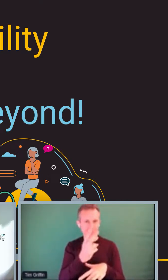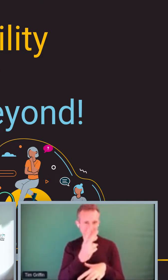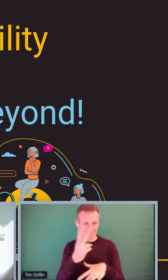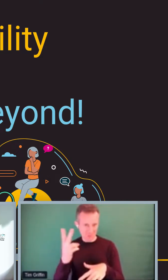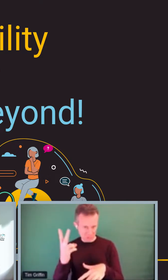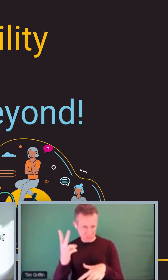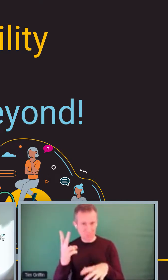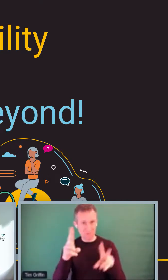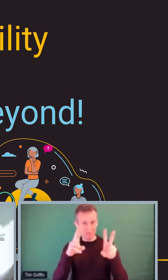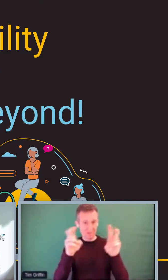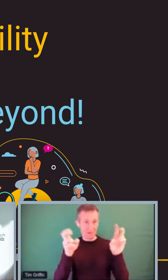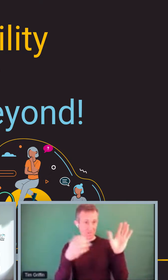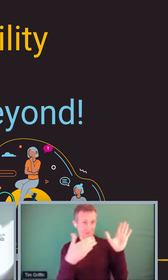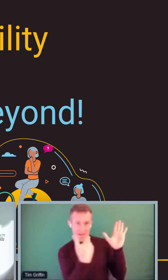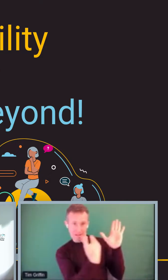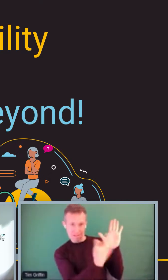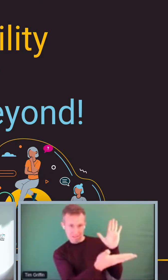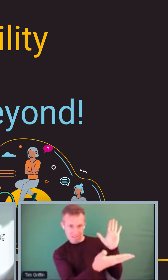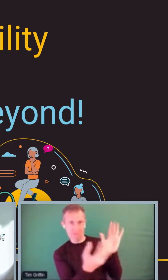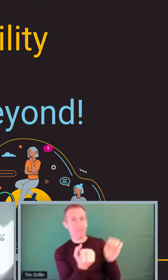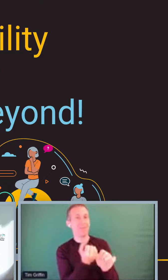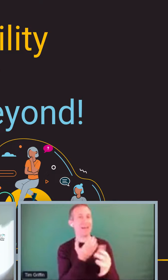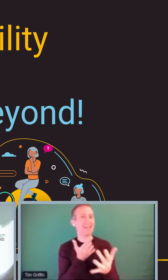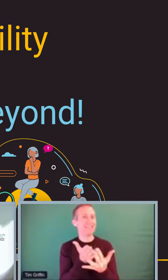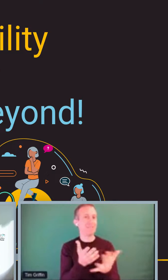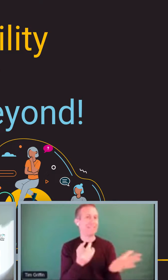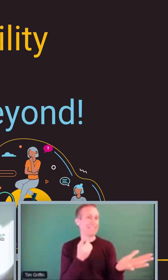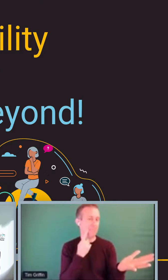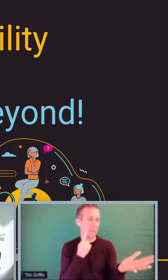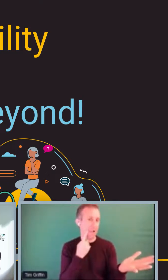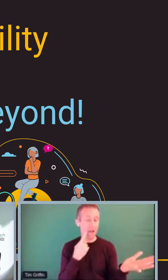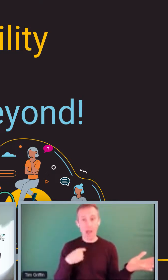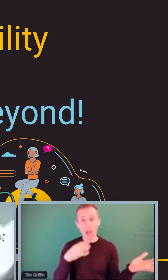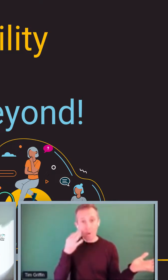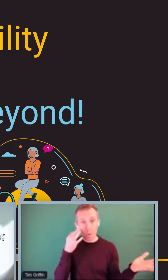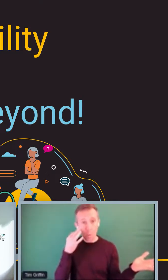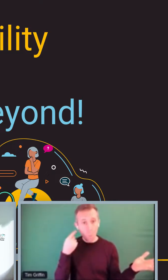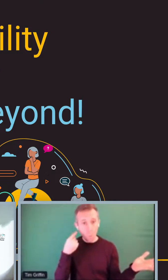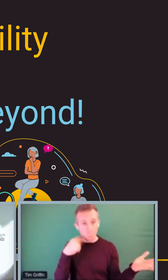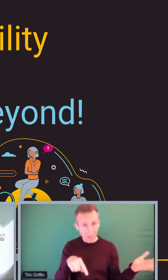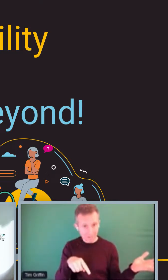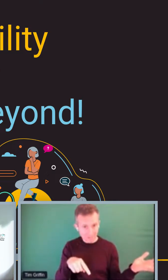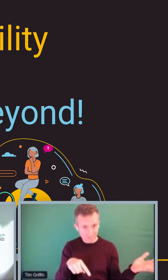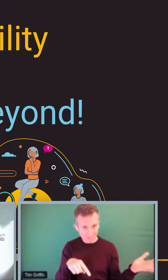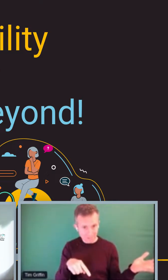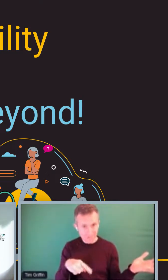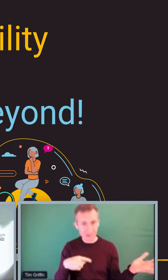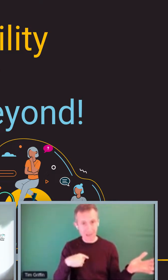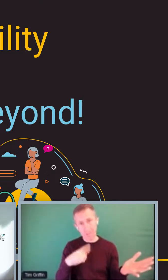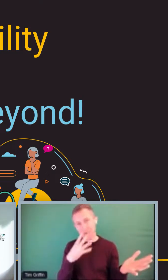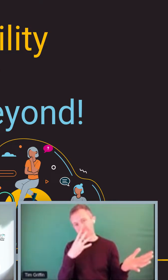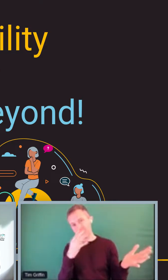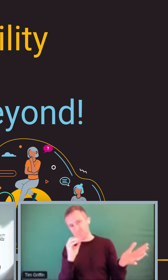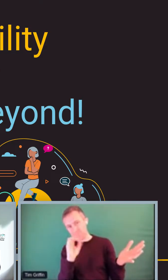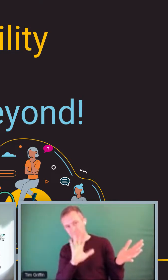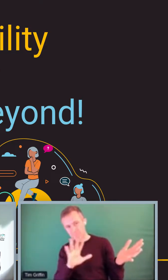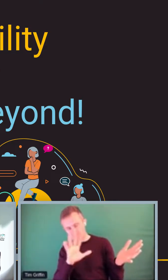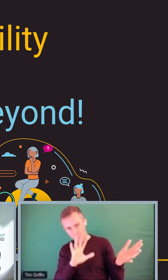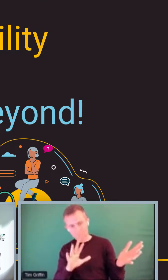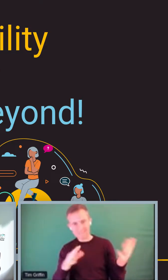in Higher Education and Beyond”. I'm a white male in my mid-40s wearing a pink shirt with a black jacket and matching pocket square.